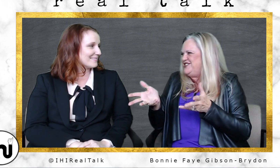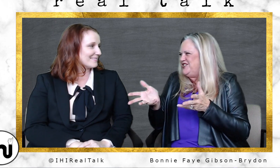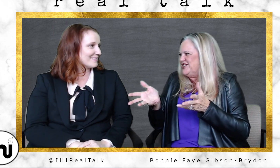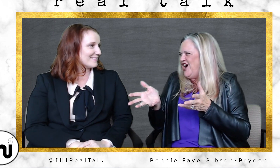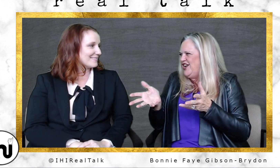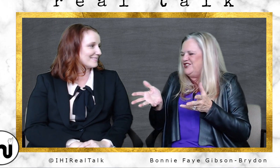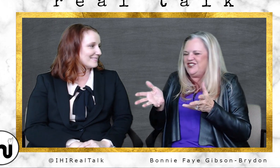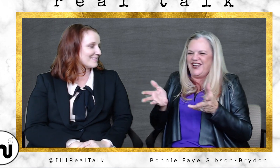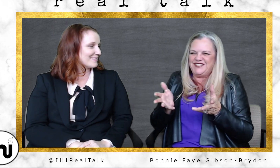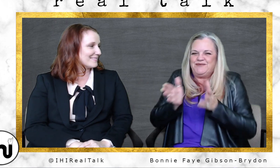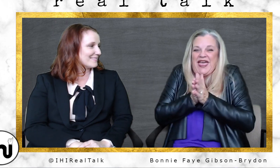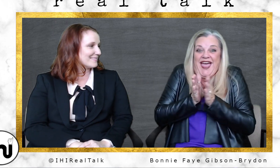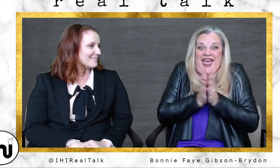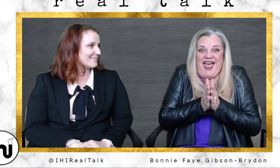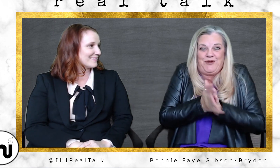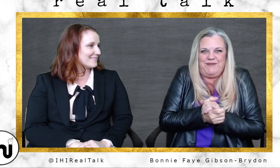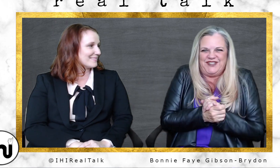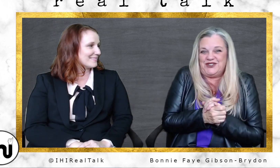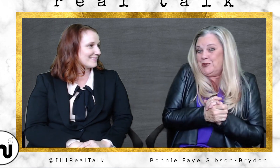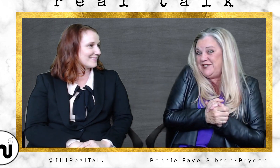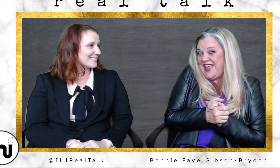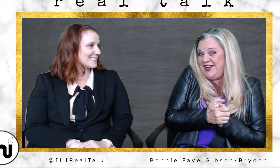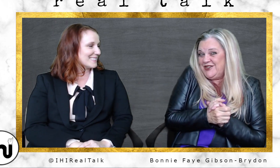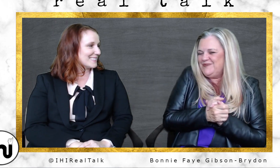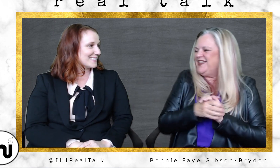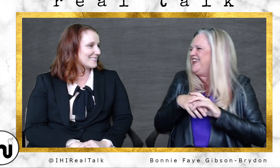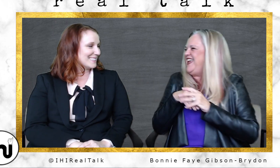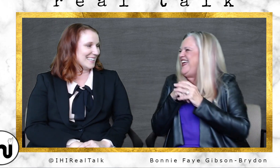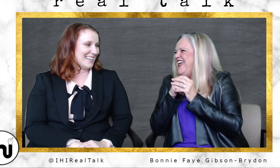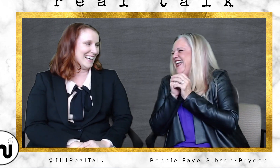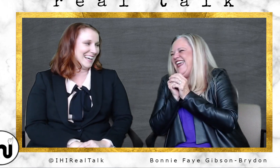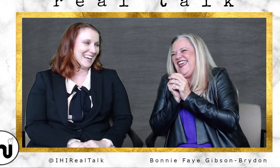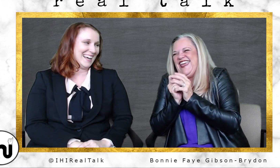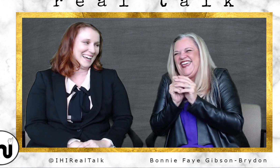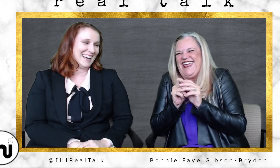the college, and I said I want to be an interpre-tator.